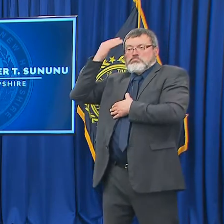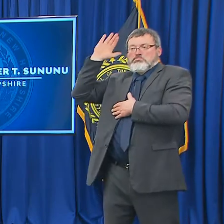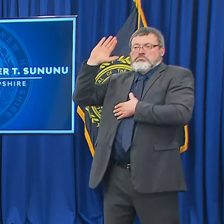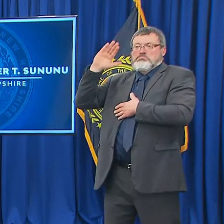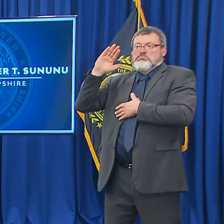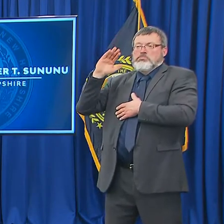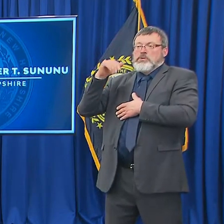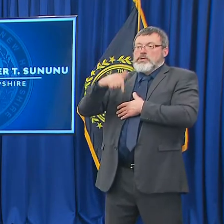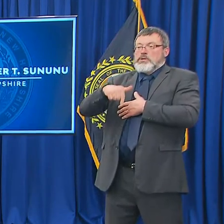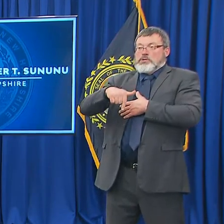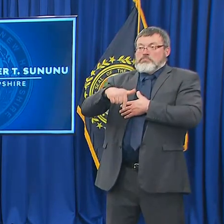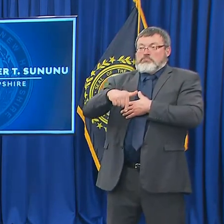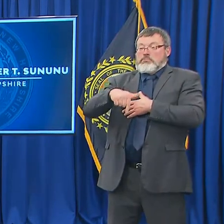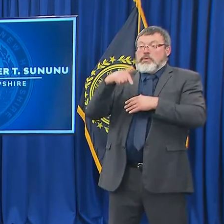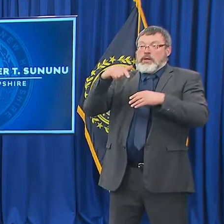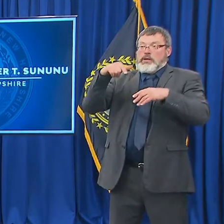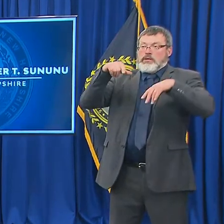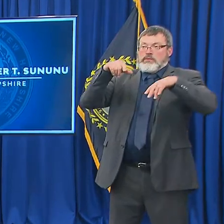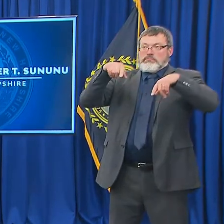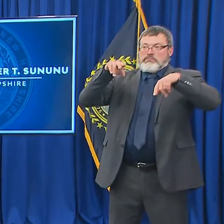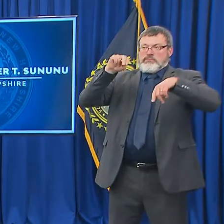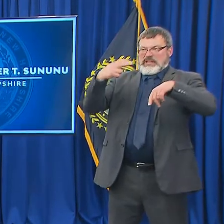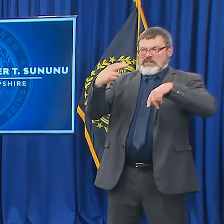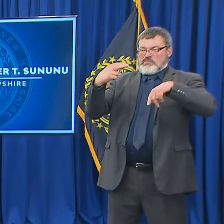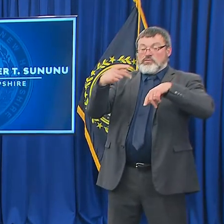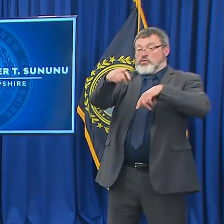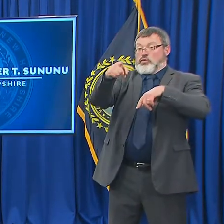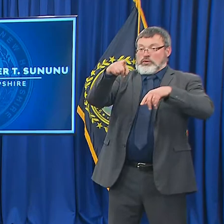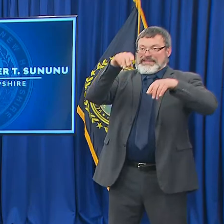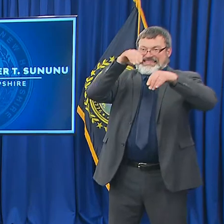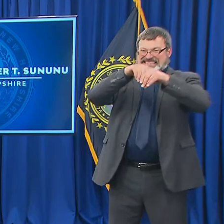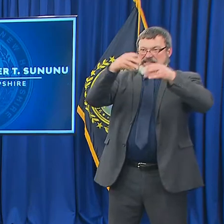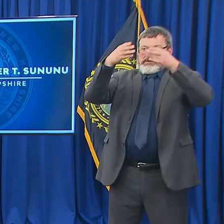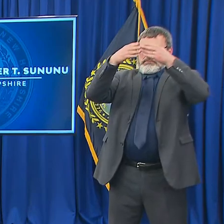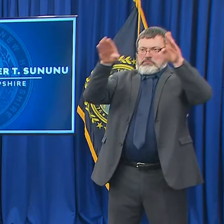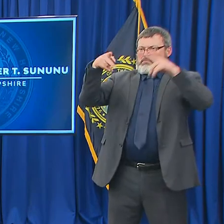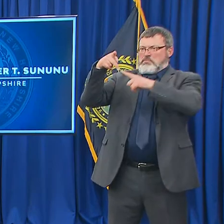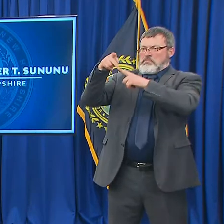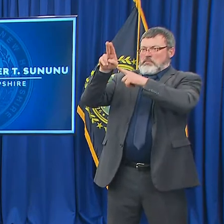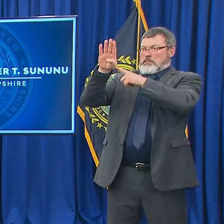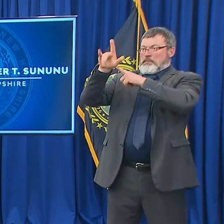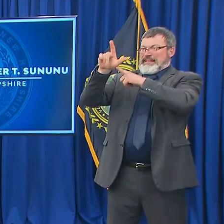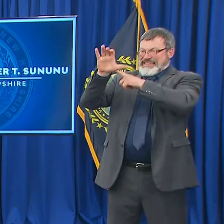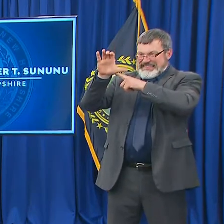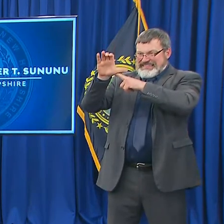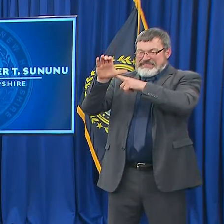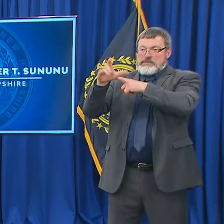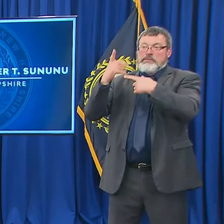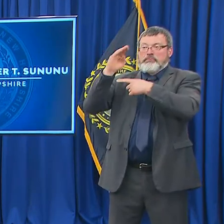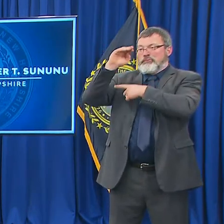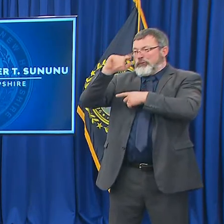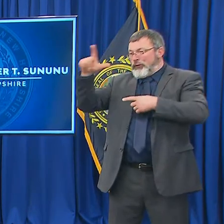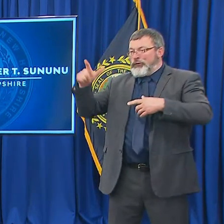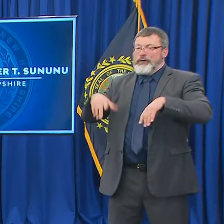What is your expectation for those extra troops My second question is, when we get to January 1 what